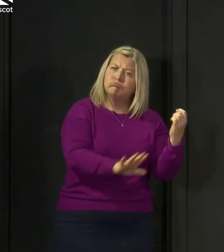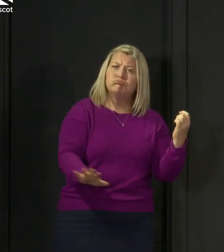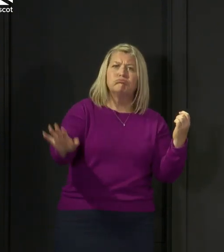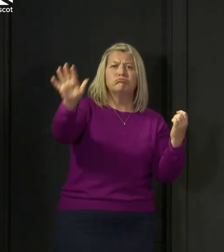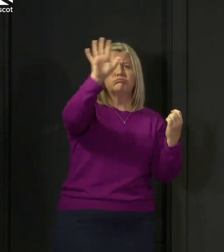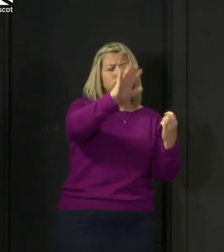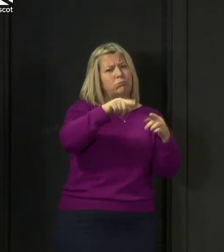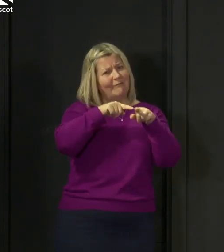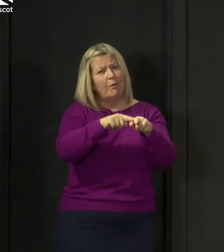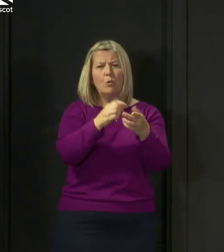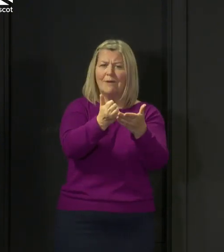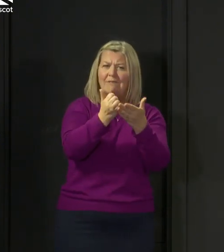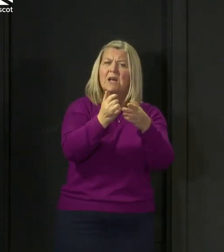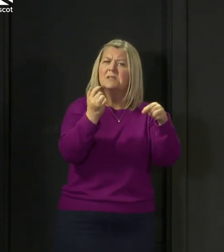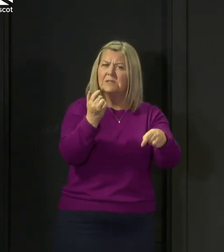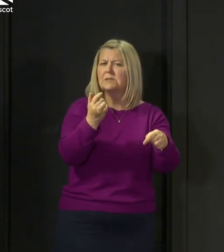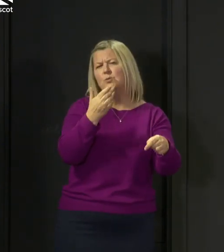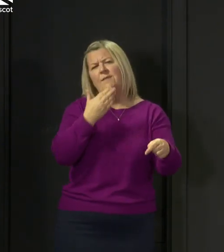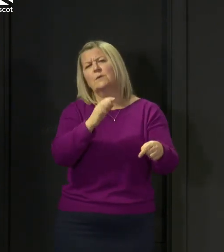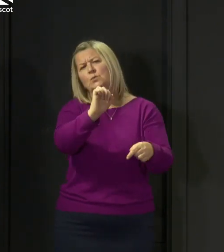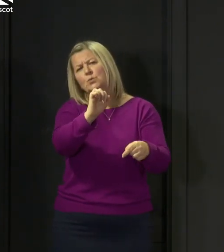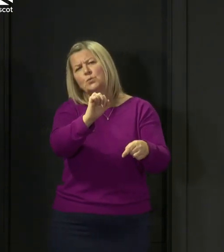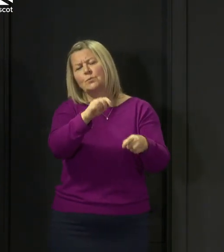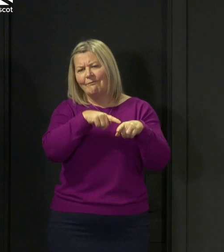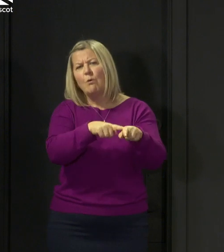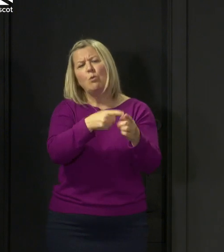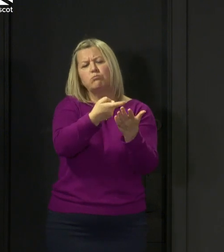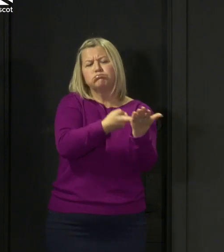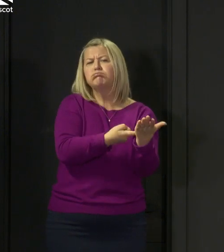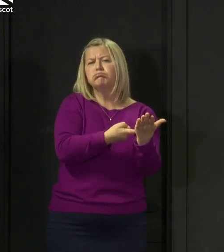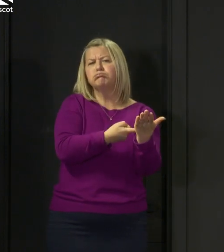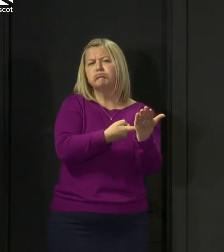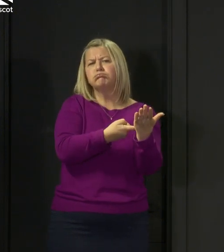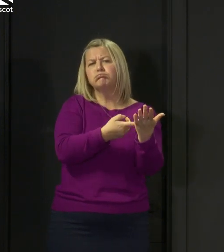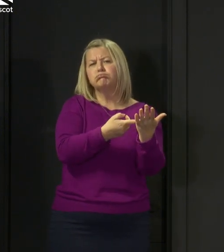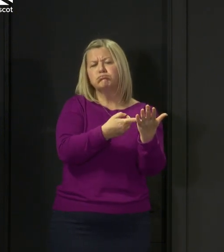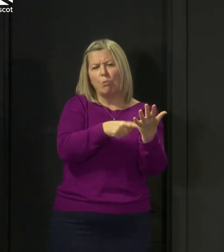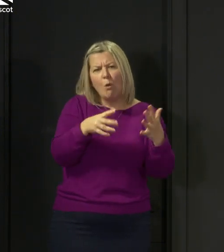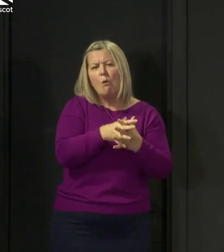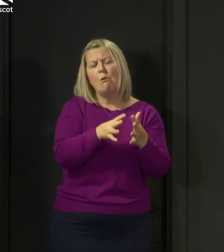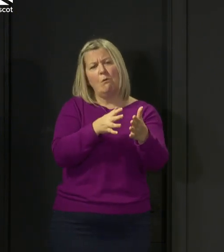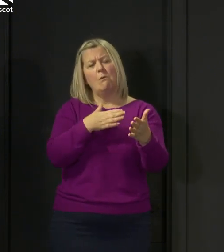the Scottish Government has given and complied with that advice. It is because of that that